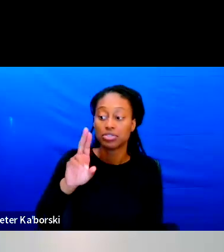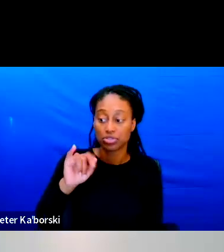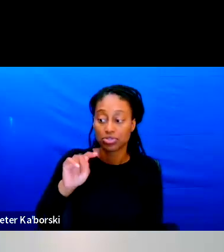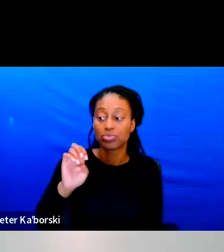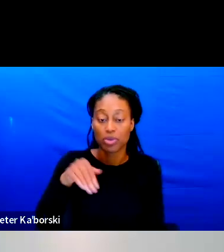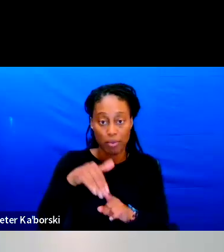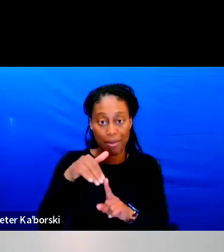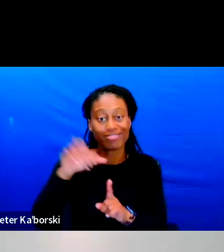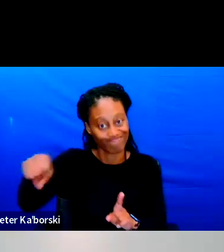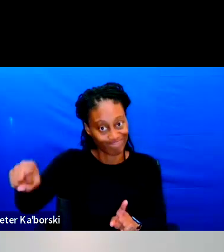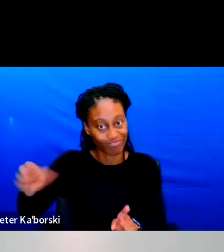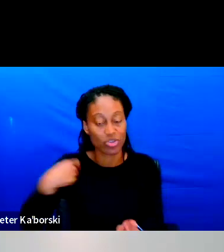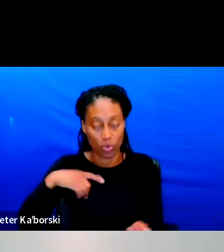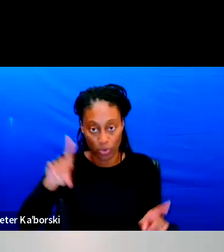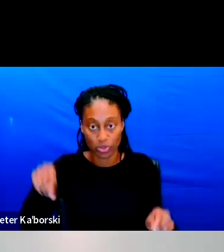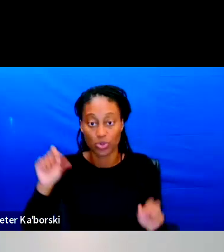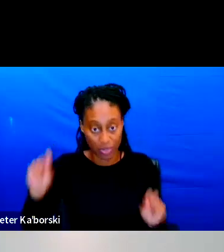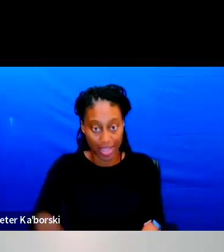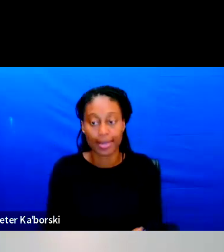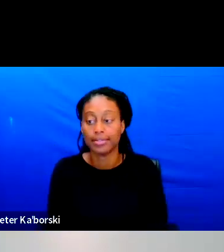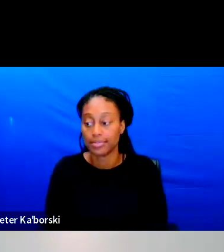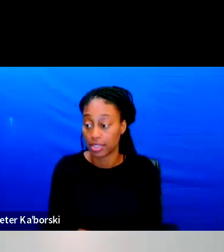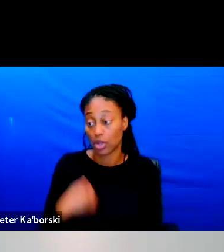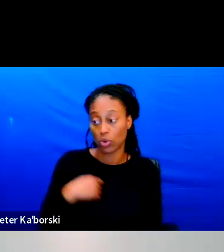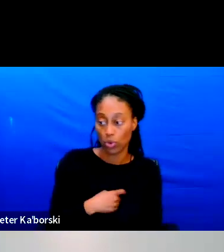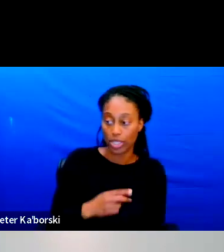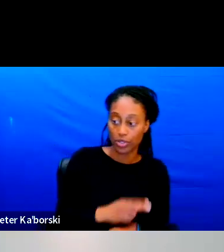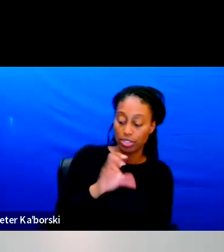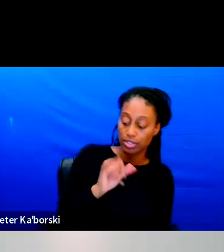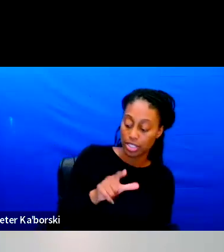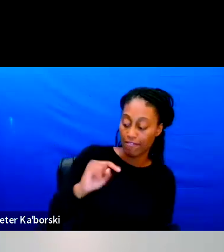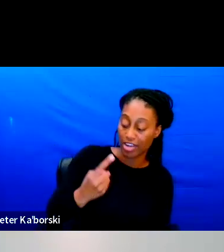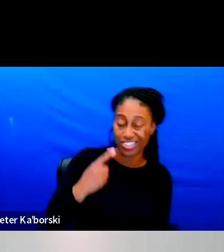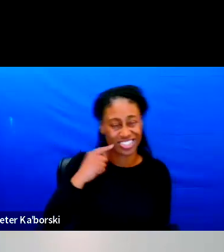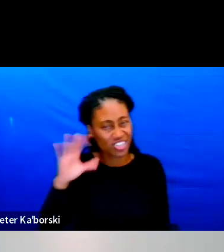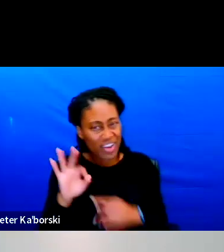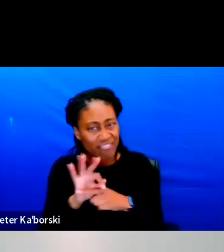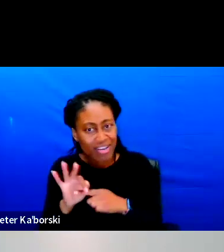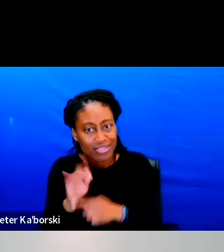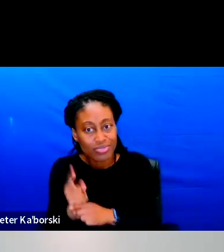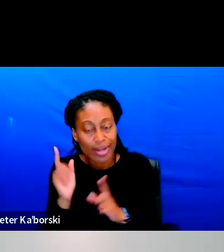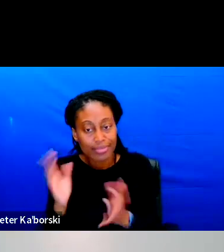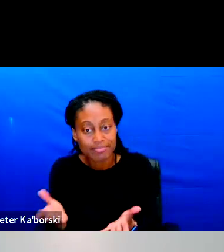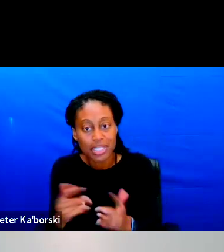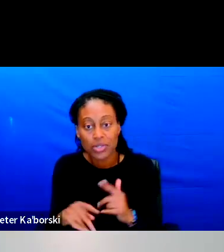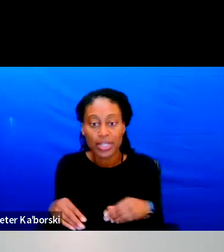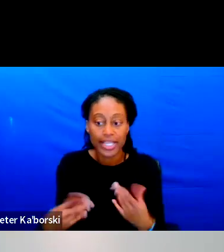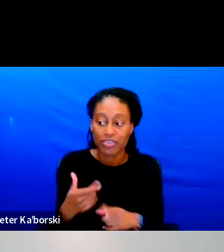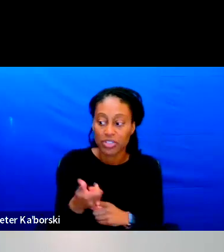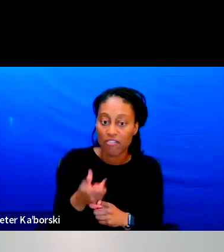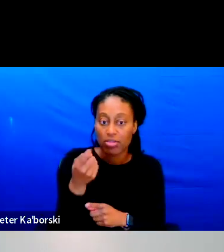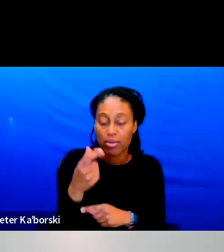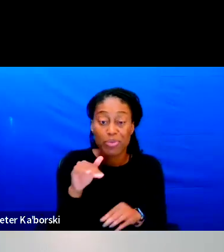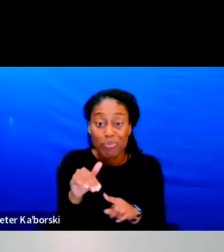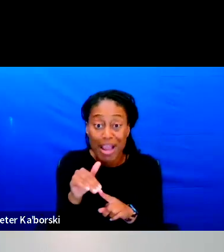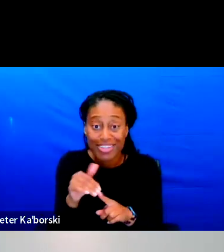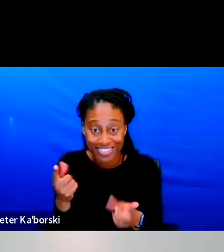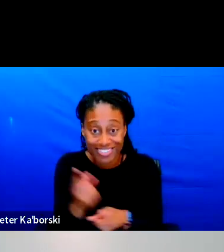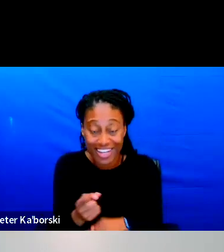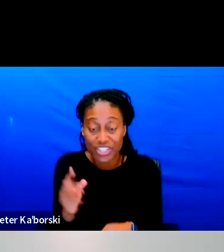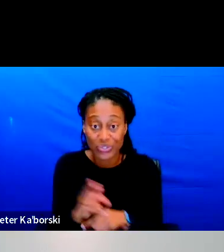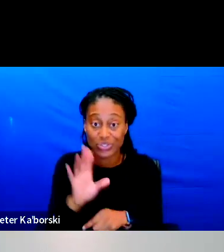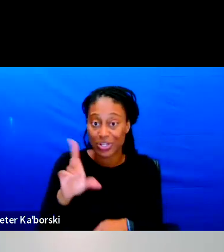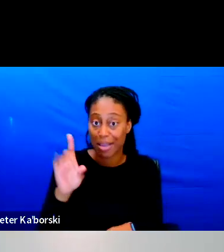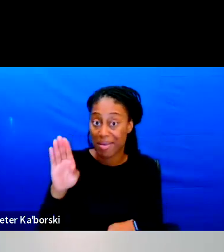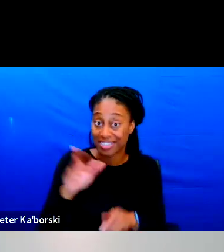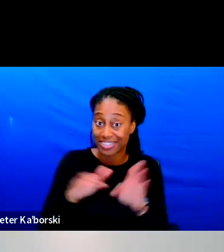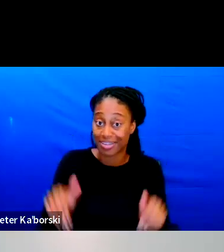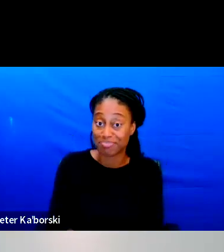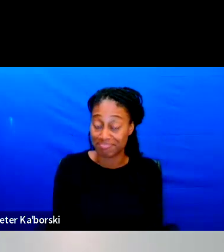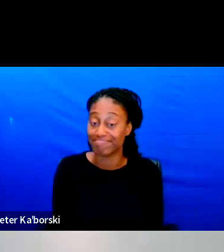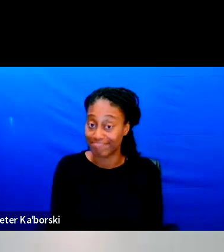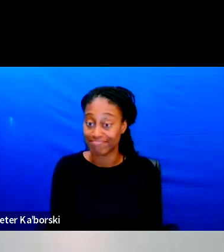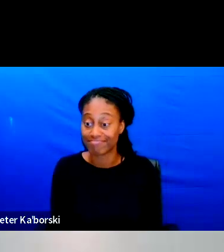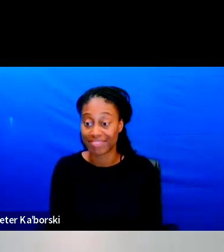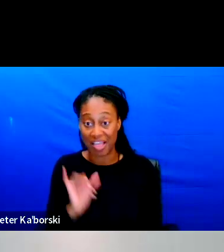Kyle Kleist: so can do that. We use so first. But you could do that as well. Isn't that great little function. You can give yourself a nice little reminder using your database system. So yeah, that's how she does it. But